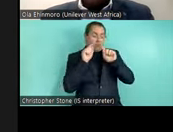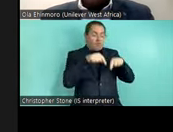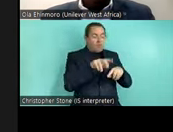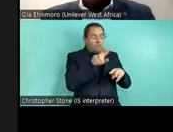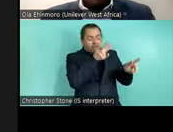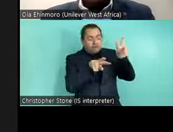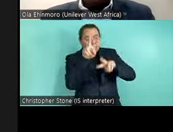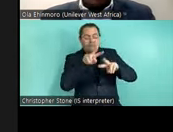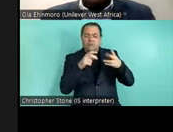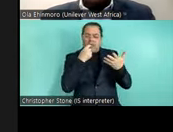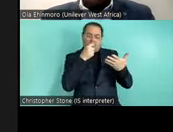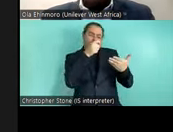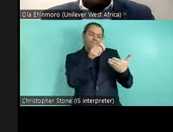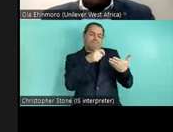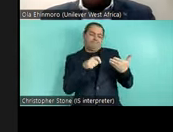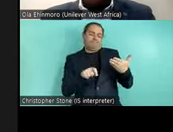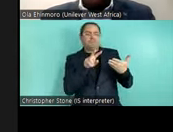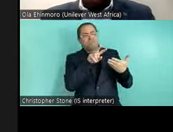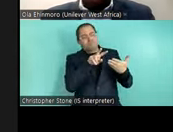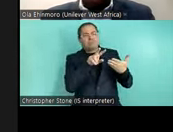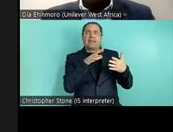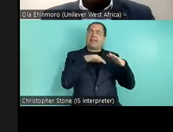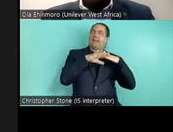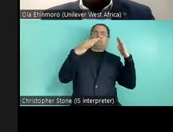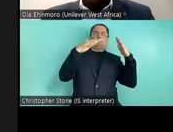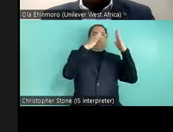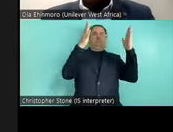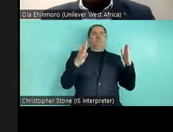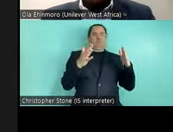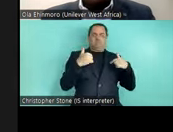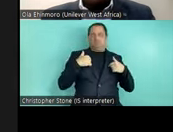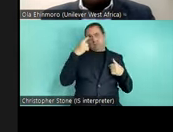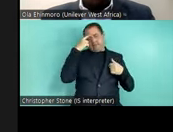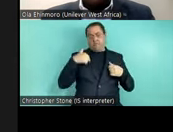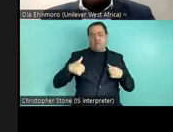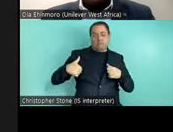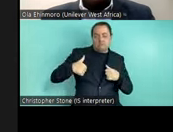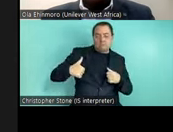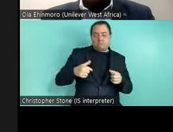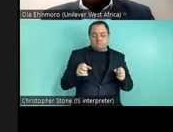where they look at our physical infrastructure. 15:07:08 They also looked at our policies